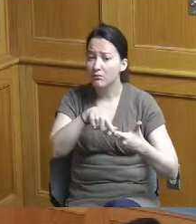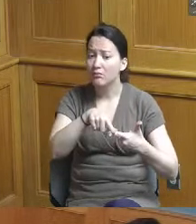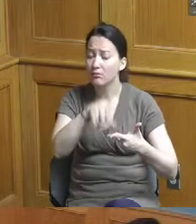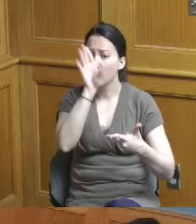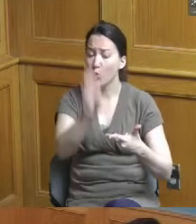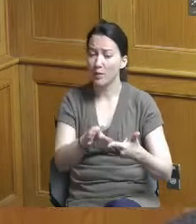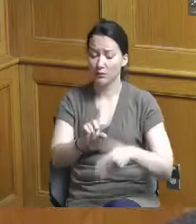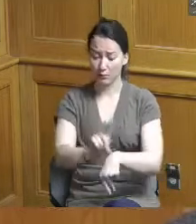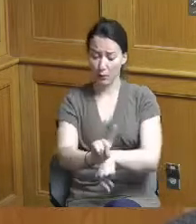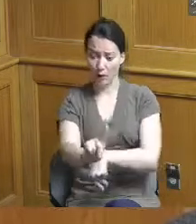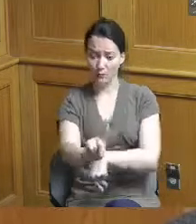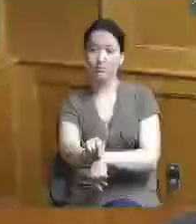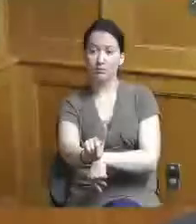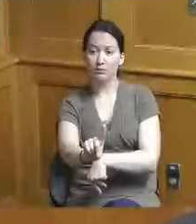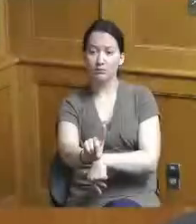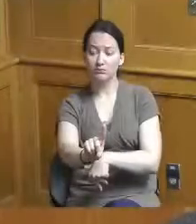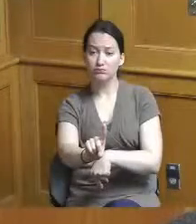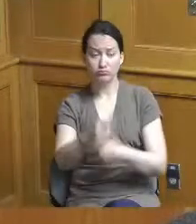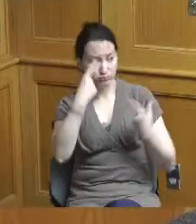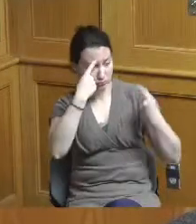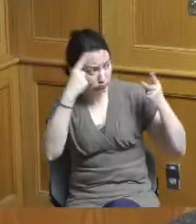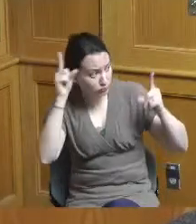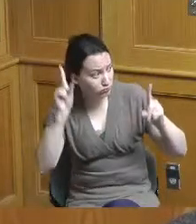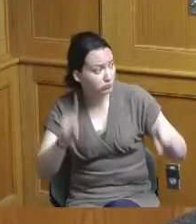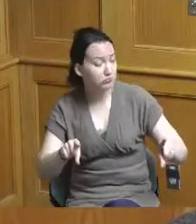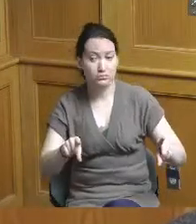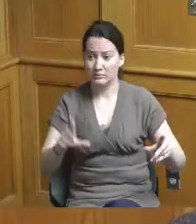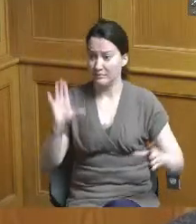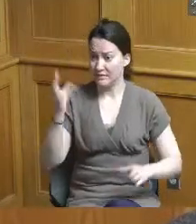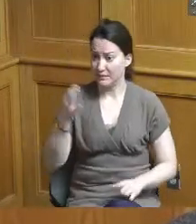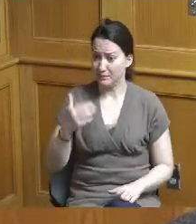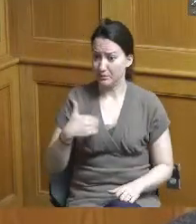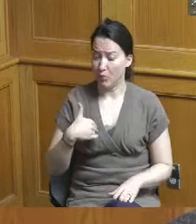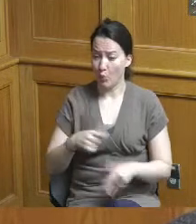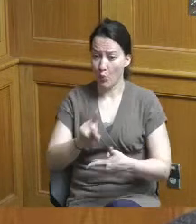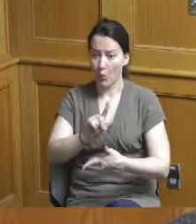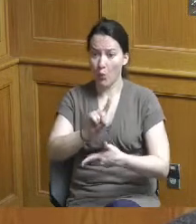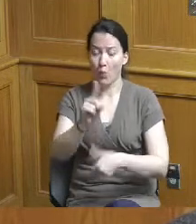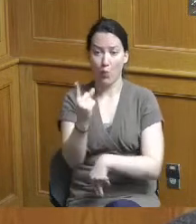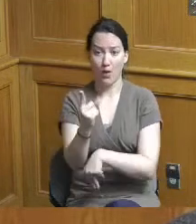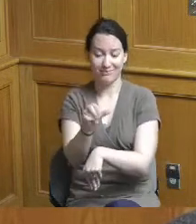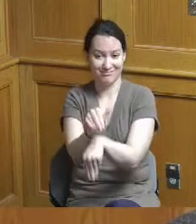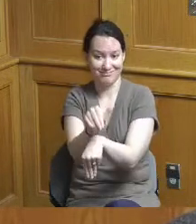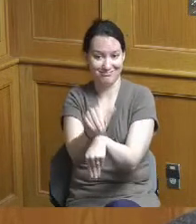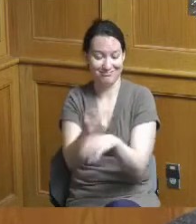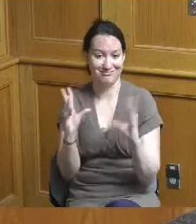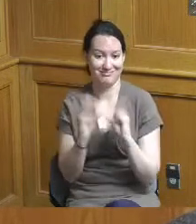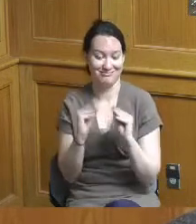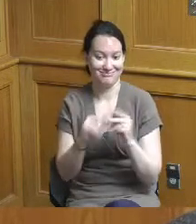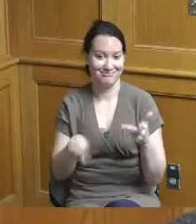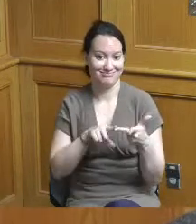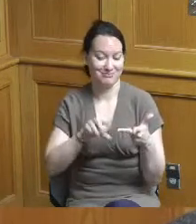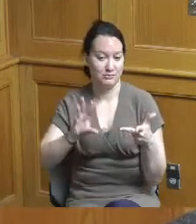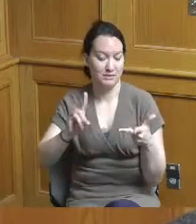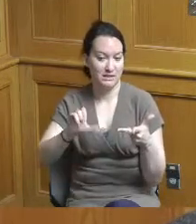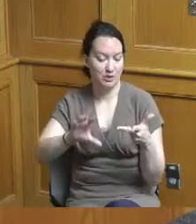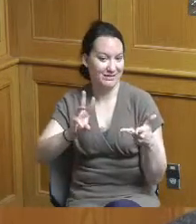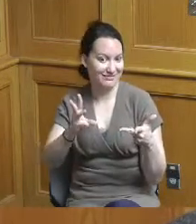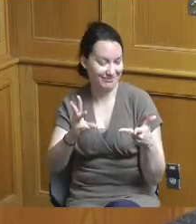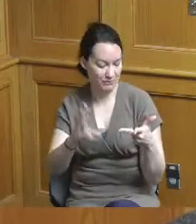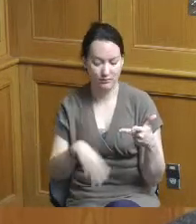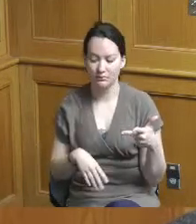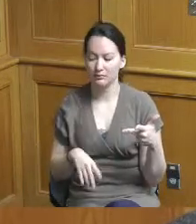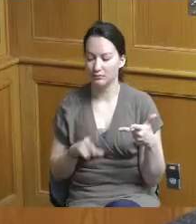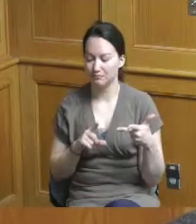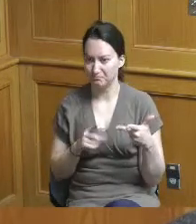at one and consensus is that we will have the one evening meeting on the sixth and not sure where